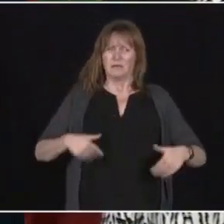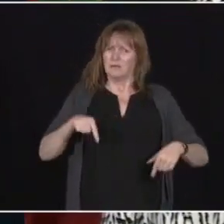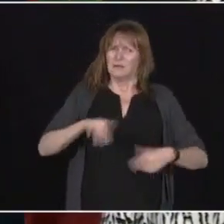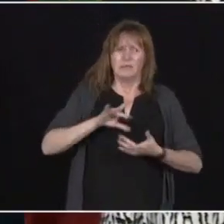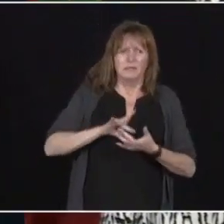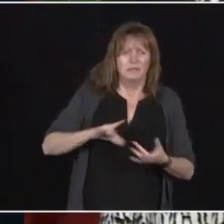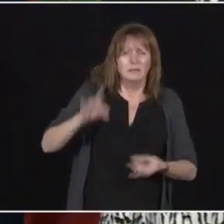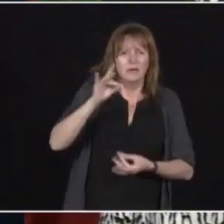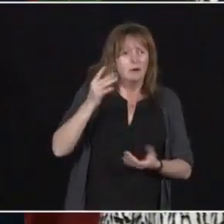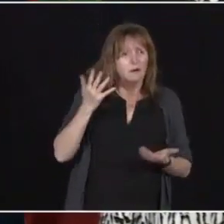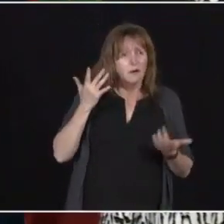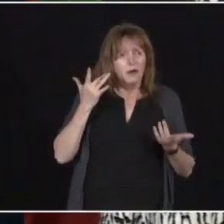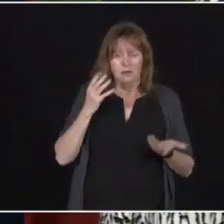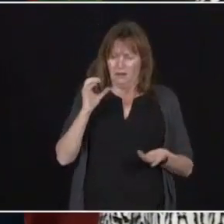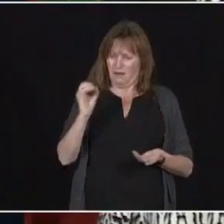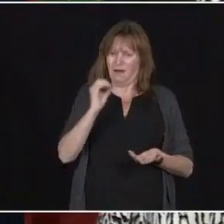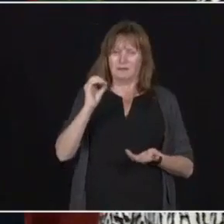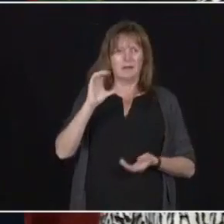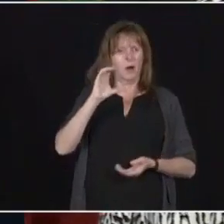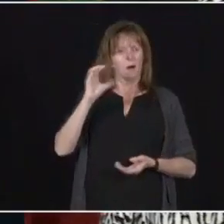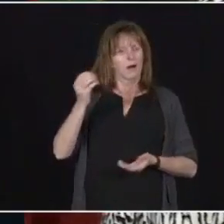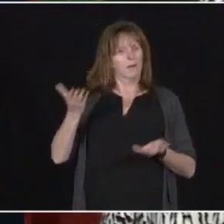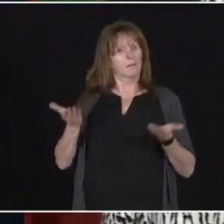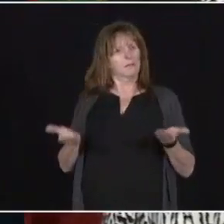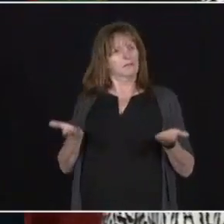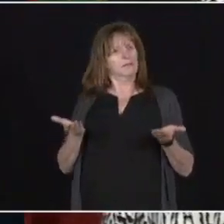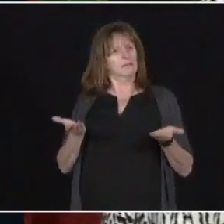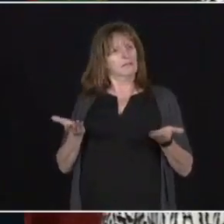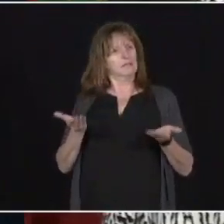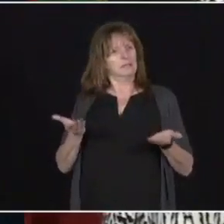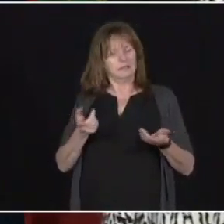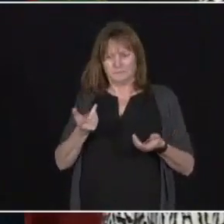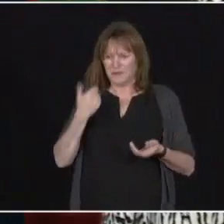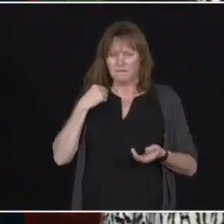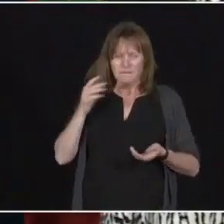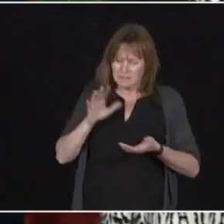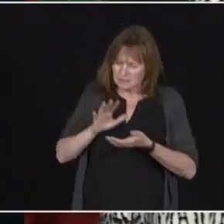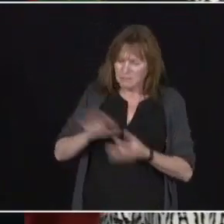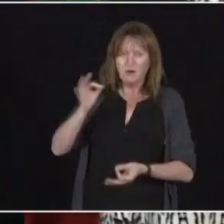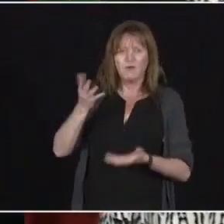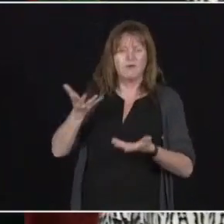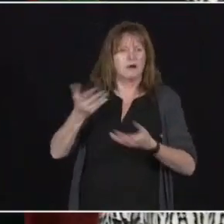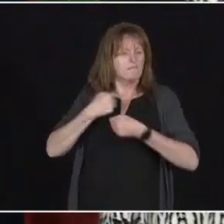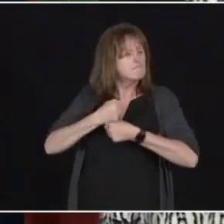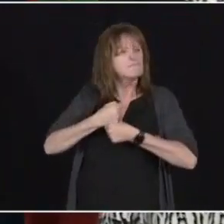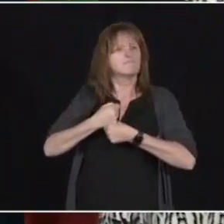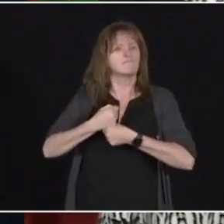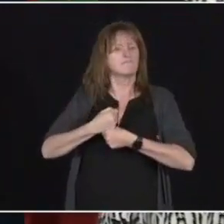There is a flag right on each of those products that are made in Ontario. So, we are showing Ontario spirit, because